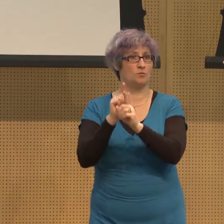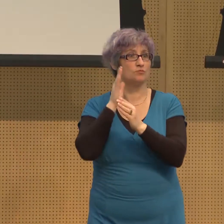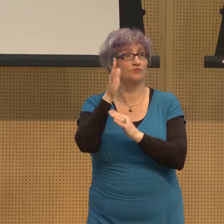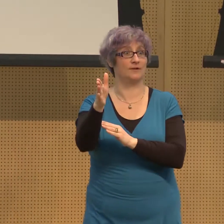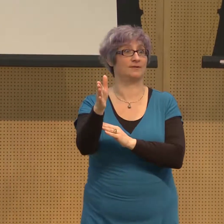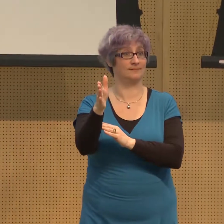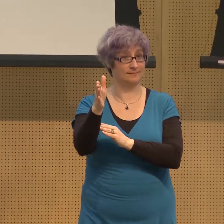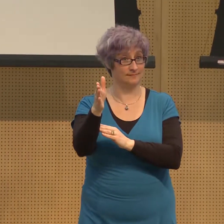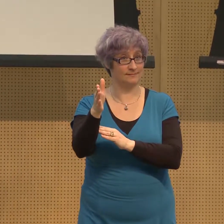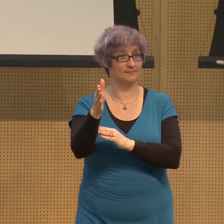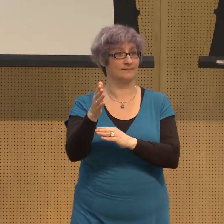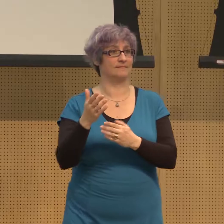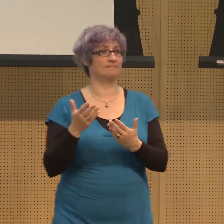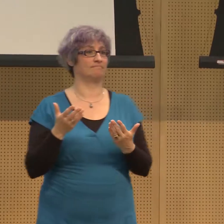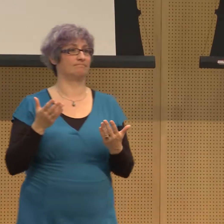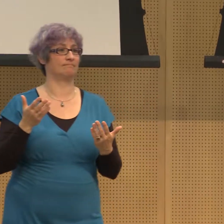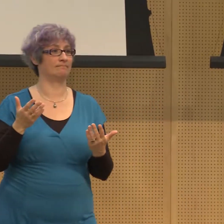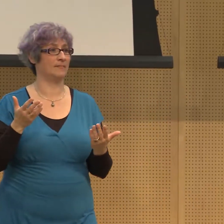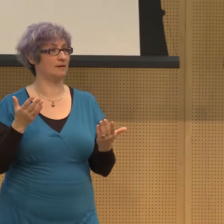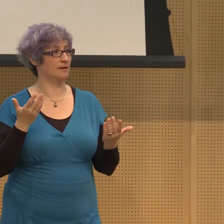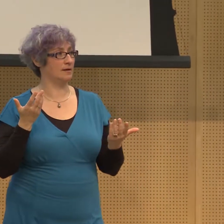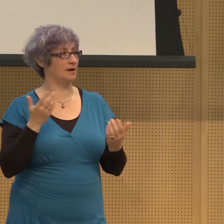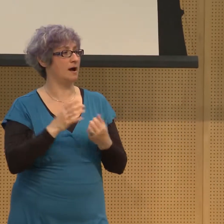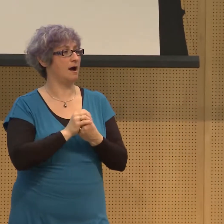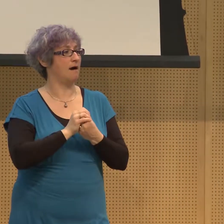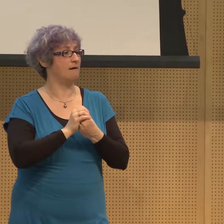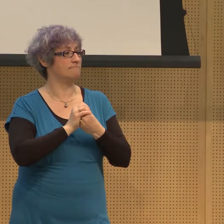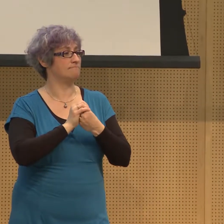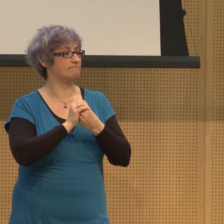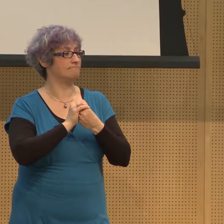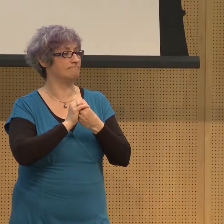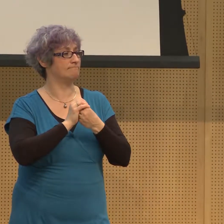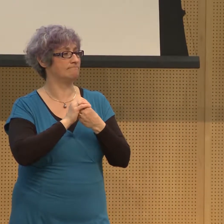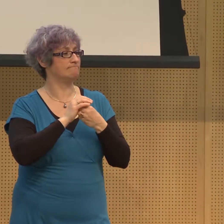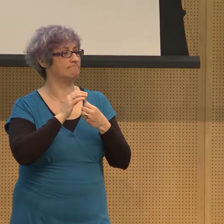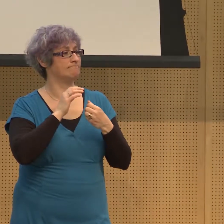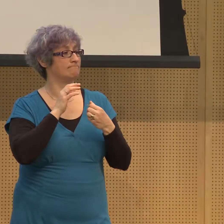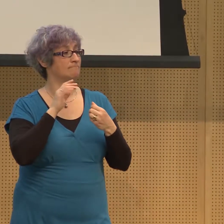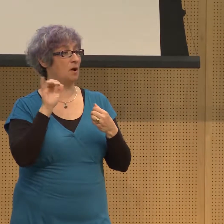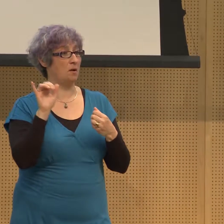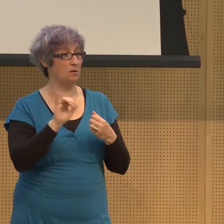I have had the opportunity to mentor and will.